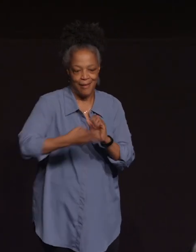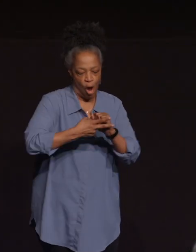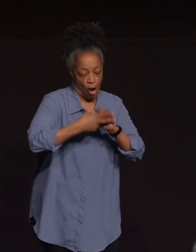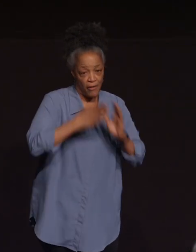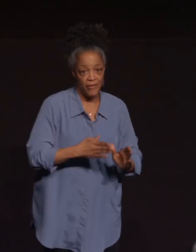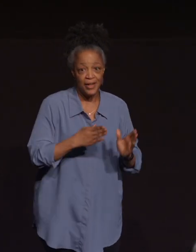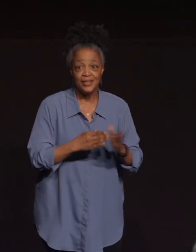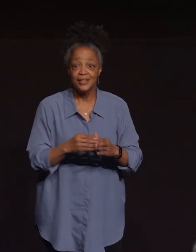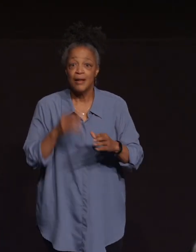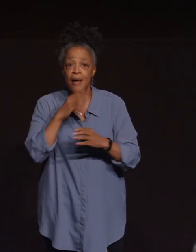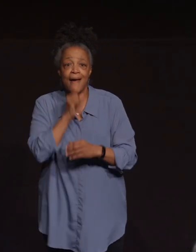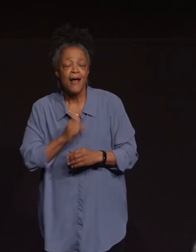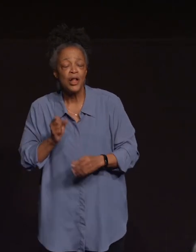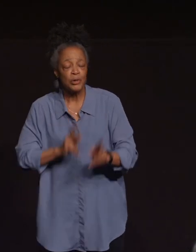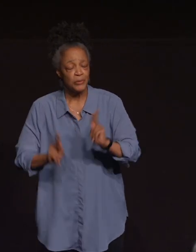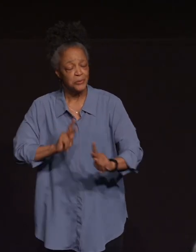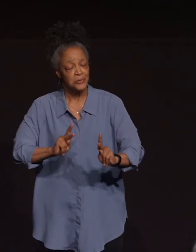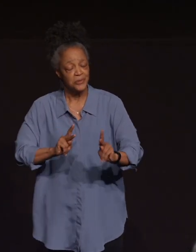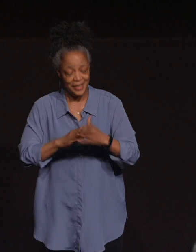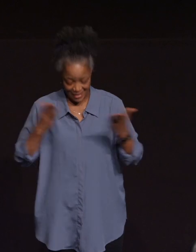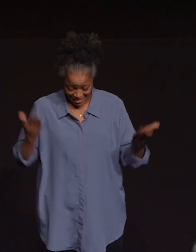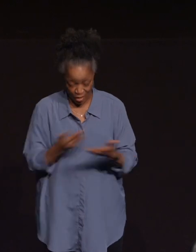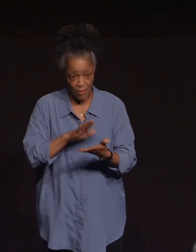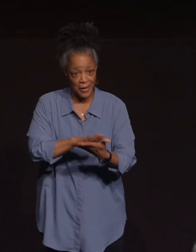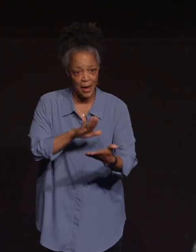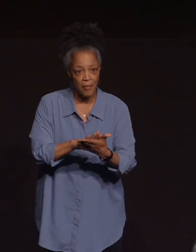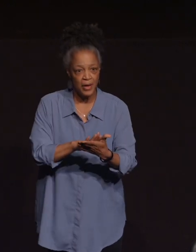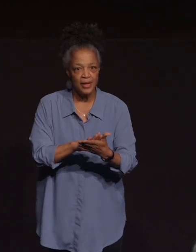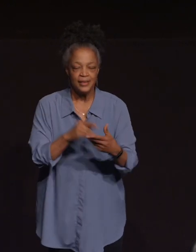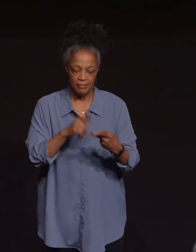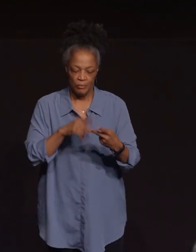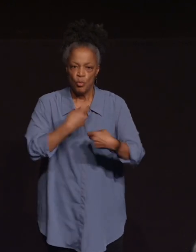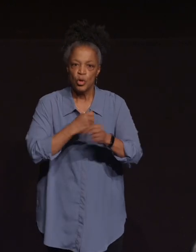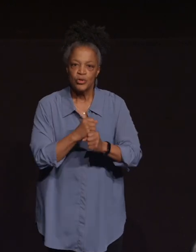community, produced a robust event series in partnership with